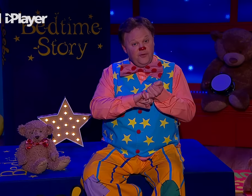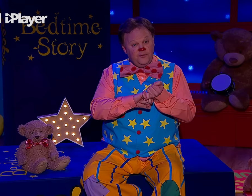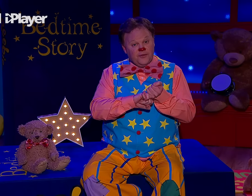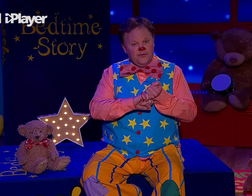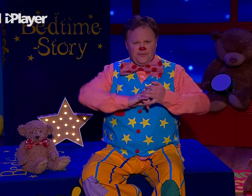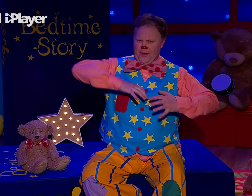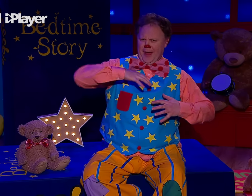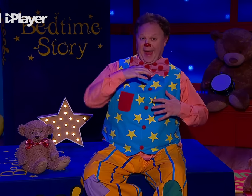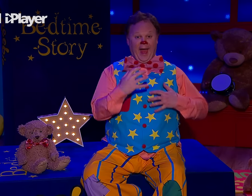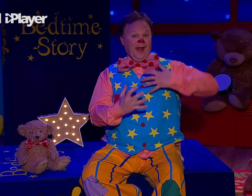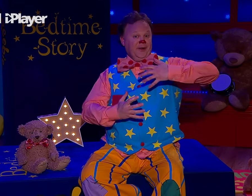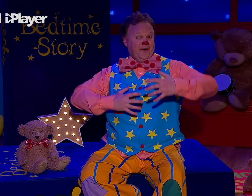susan's angry